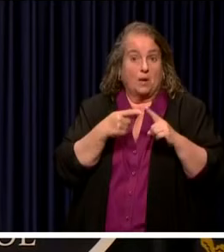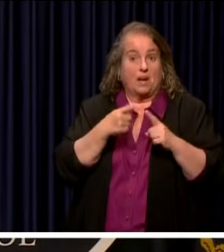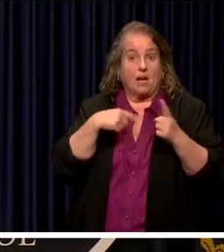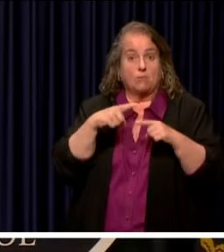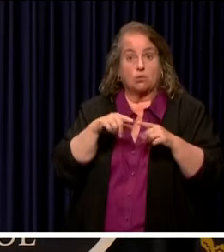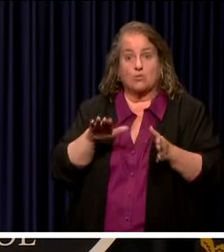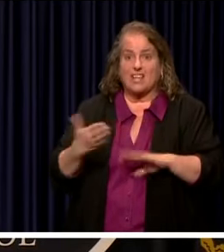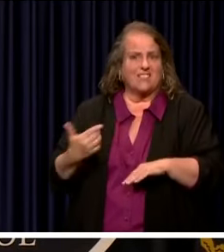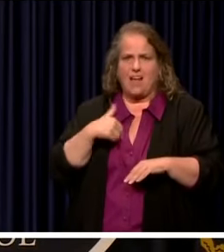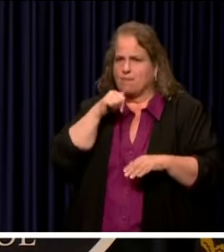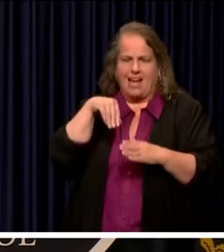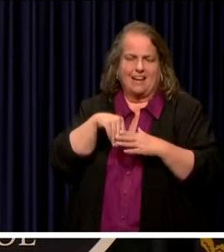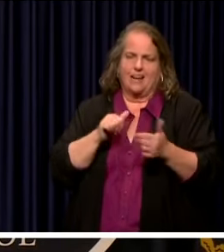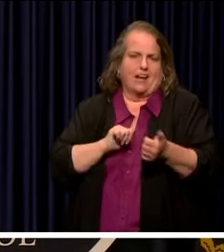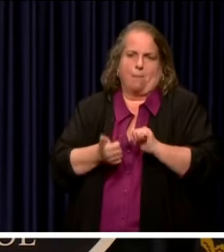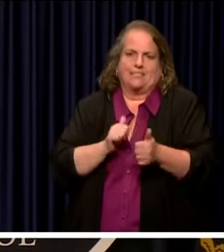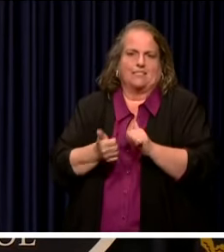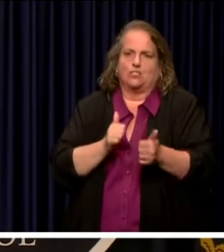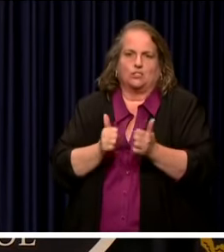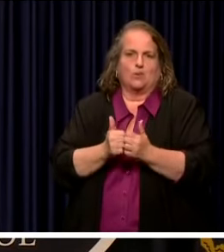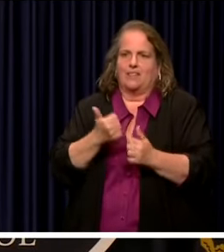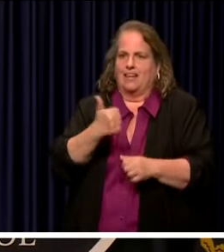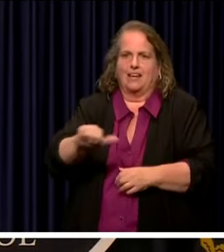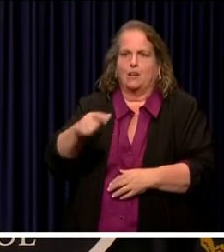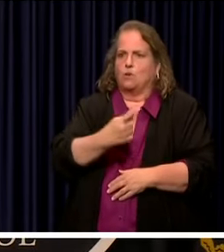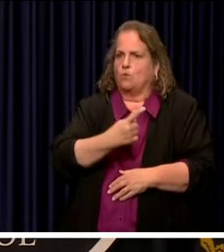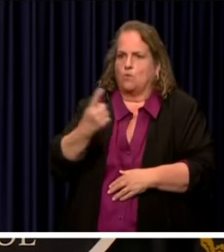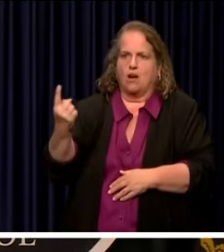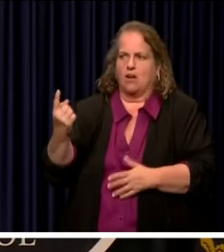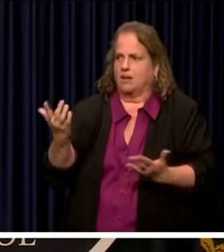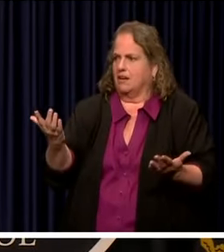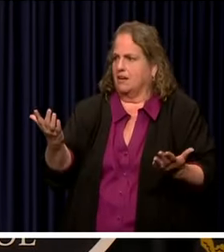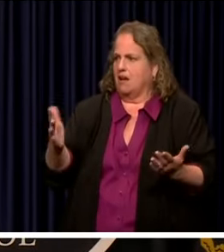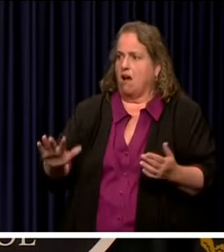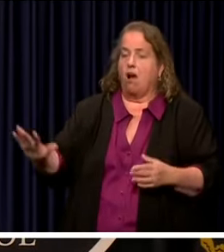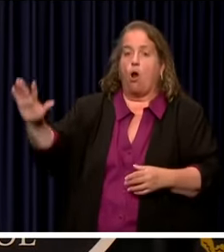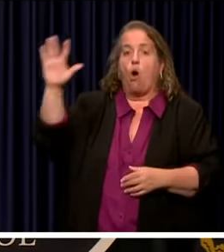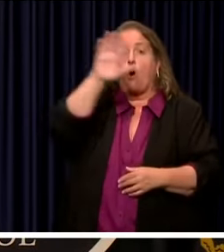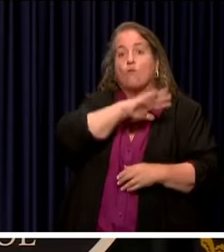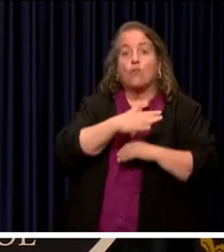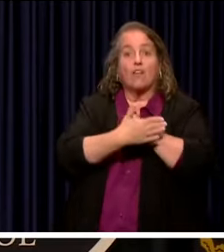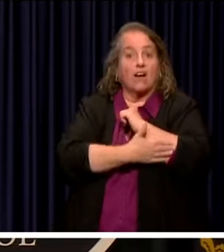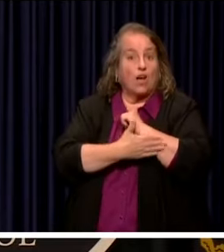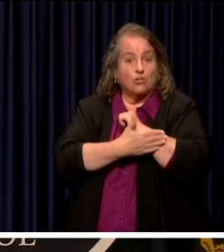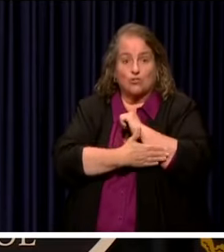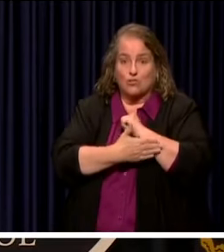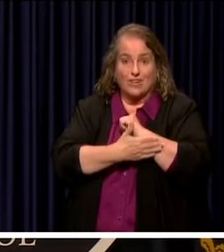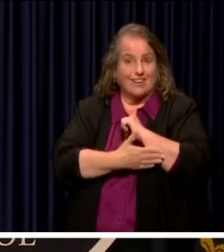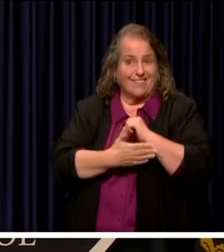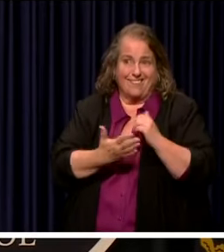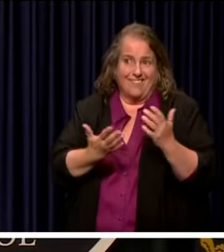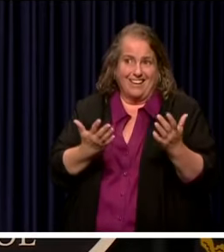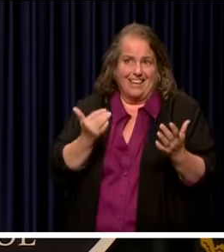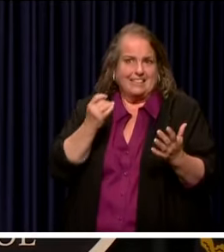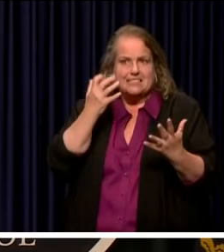HARD. SO AGAIN, LET'S LIGHT UP OUR HOMES, LET'S RING THE BELLS, AND